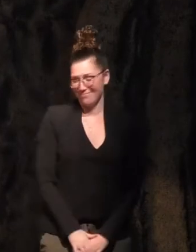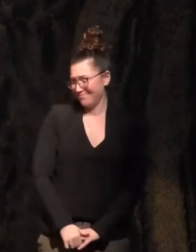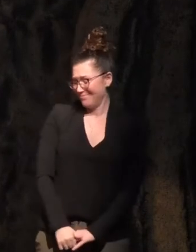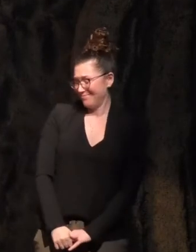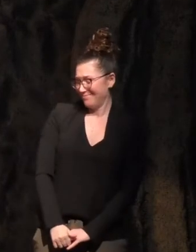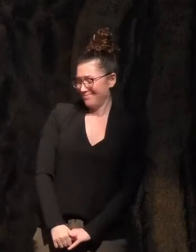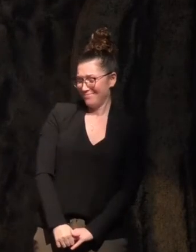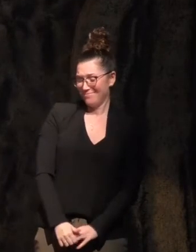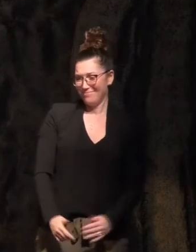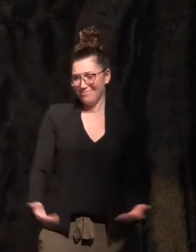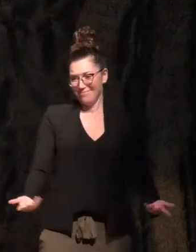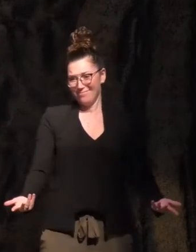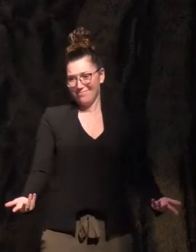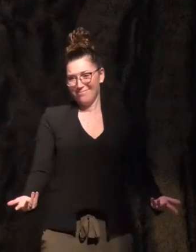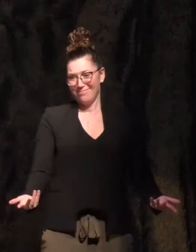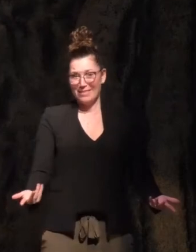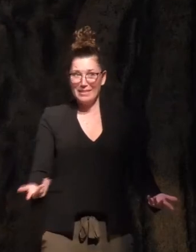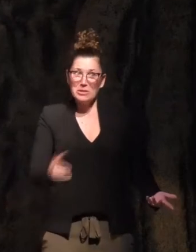It is true, whoever, somebody went that's true, that's true.